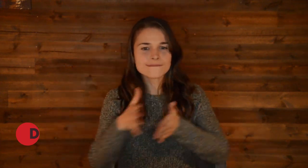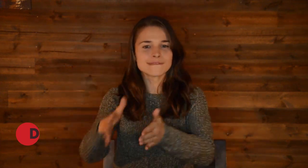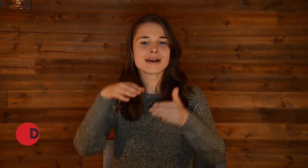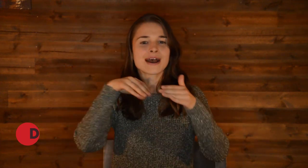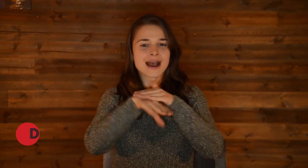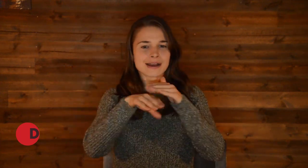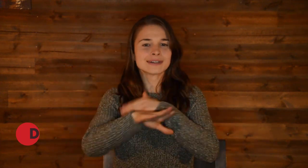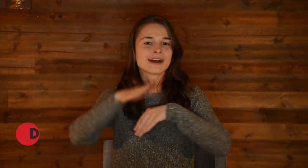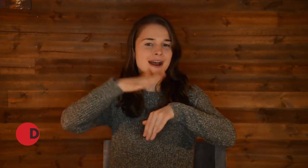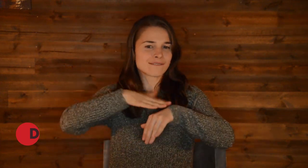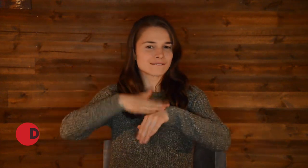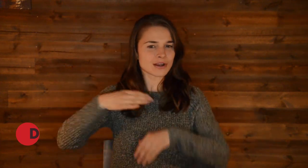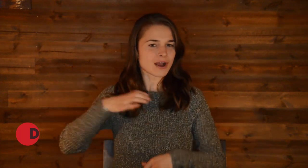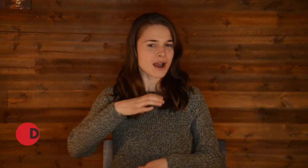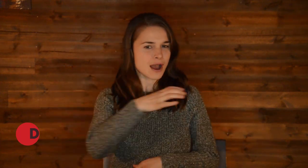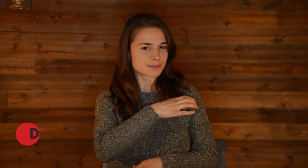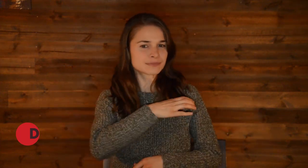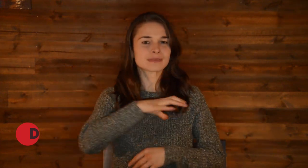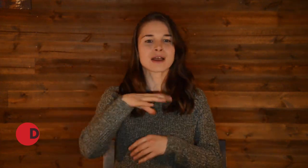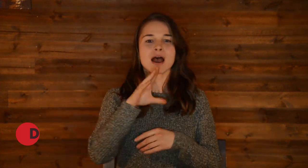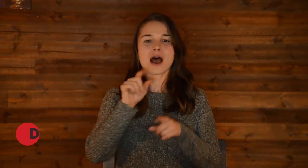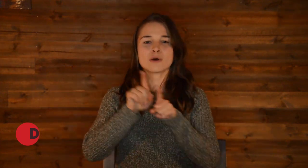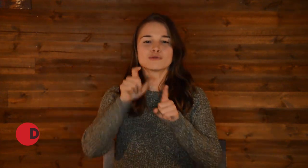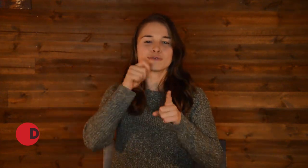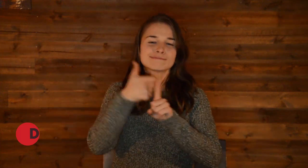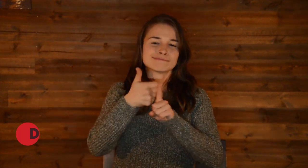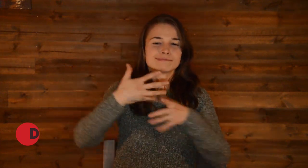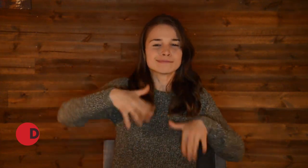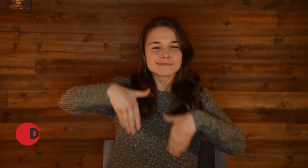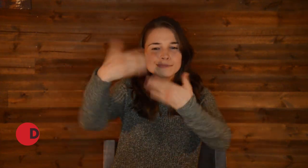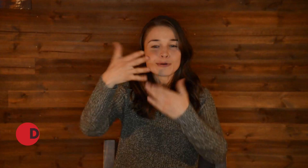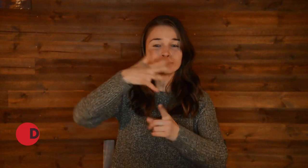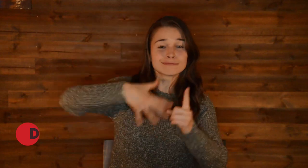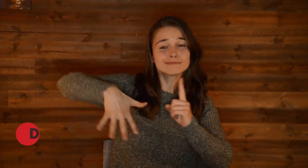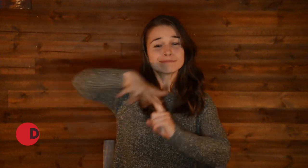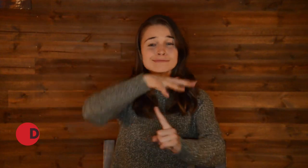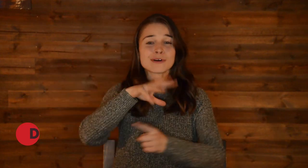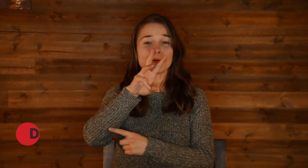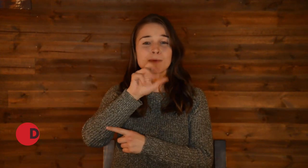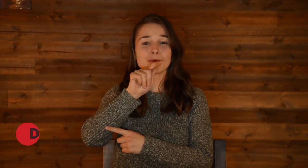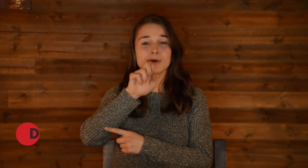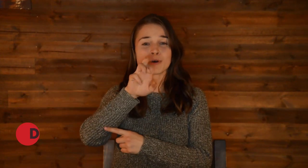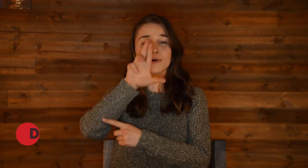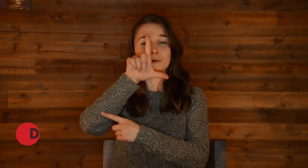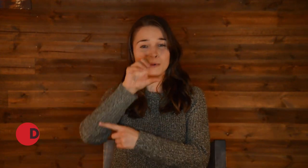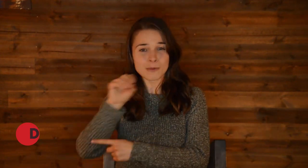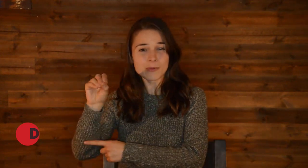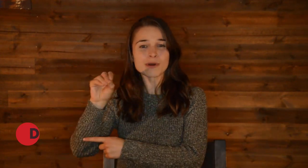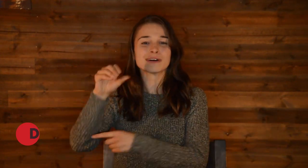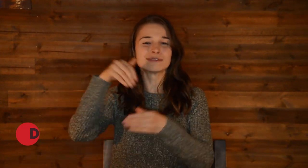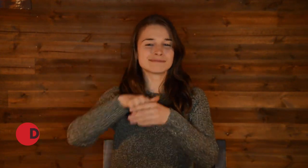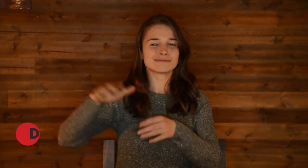Accessibility Advisory Committee, who proposed to the Region of Waterloo